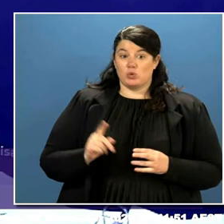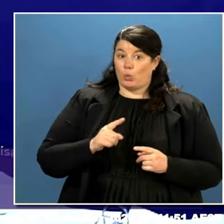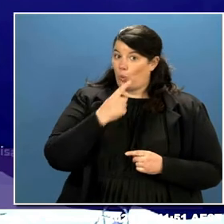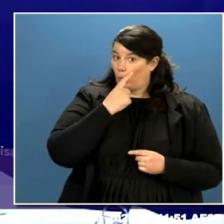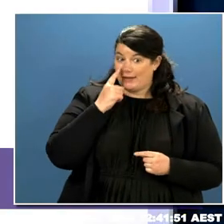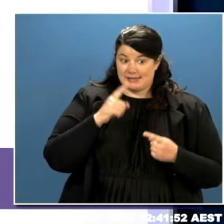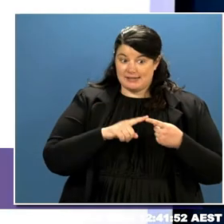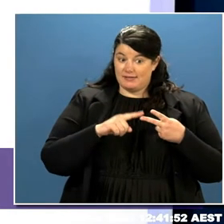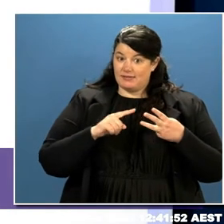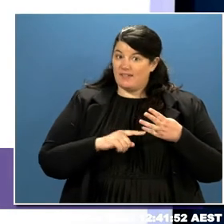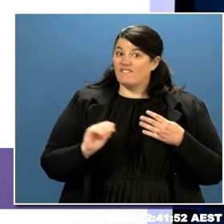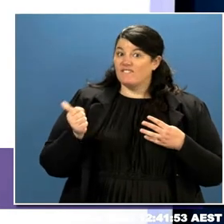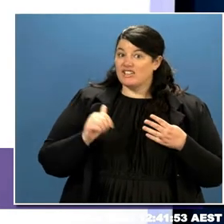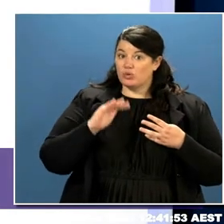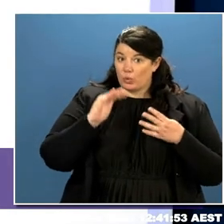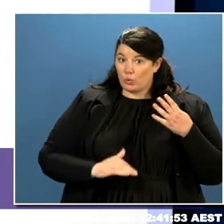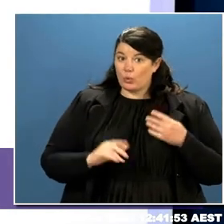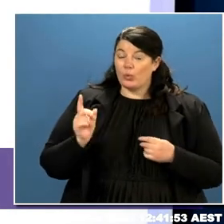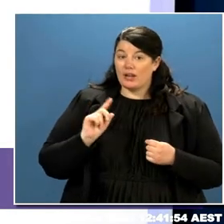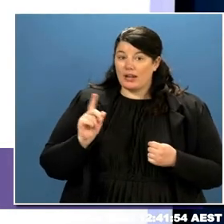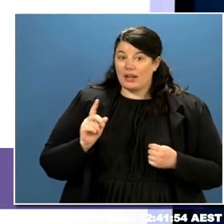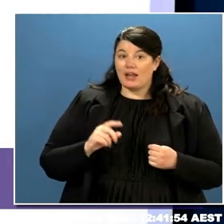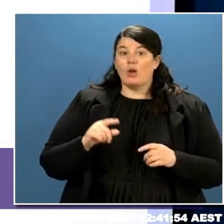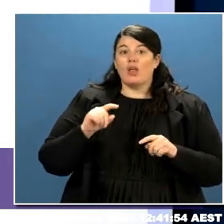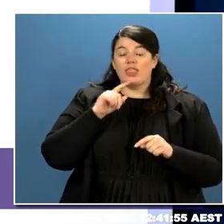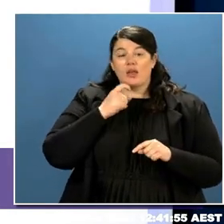I think, chair, you want to make some closing remarks and there are some